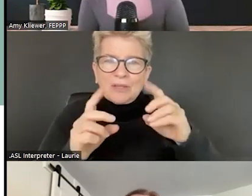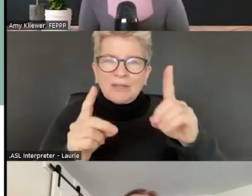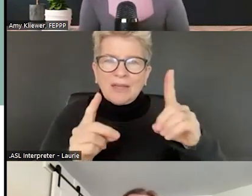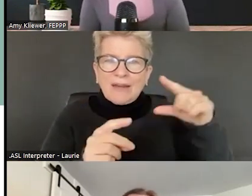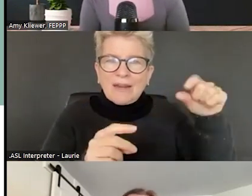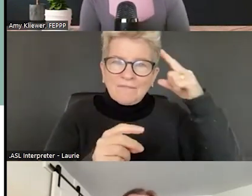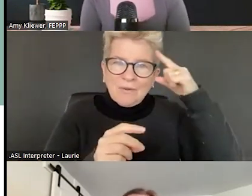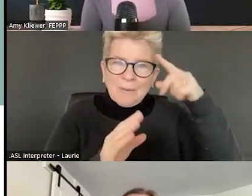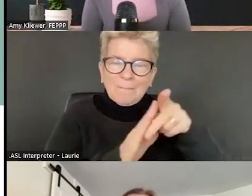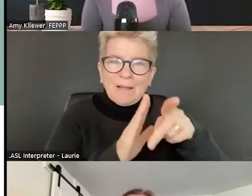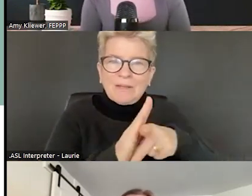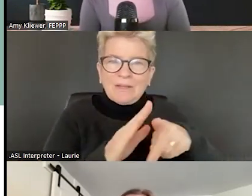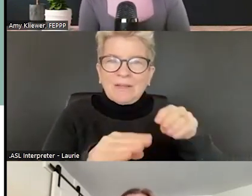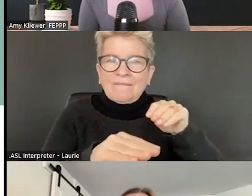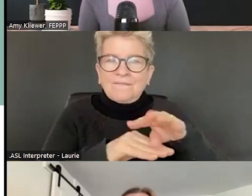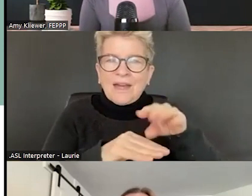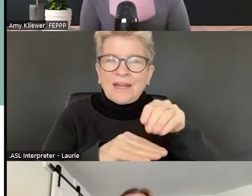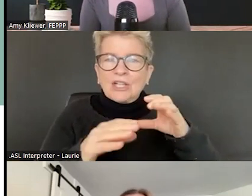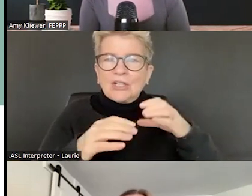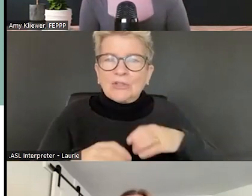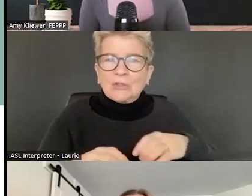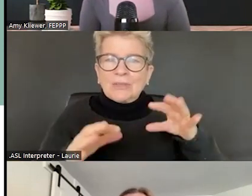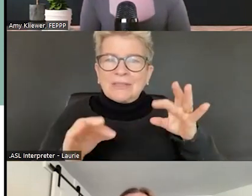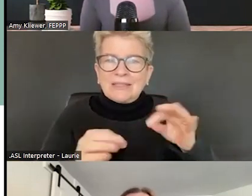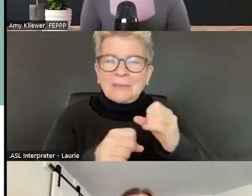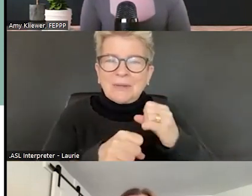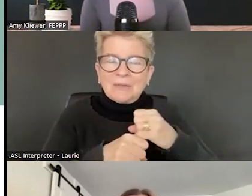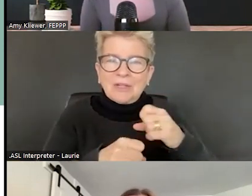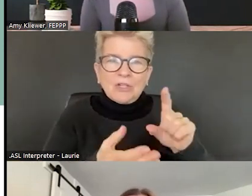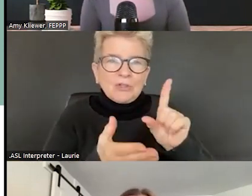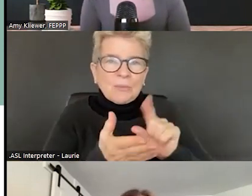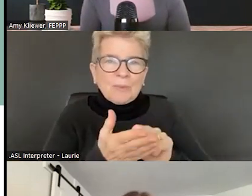affect consumer decision-making. In addition to publishing in peer-reviewed academic journals,